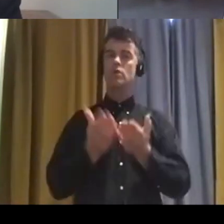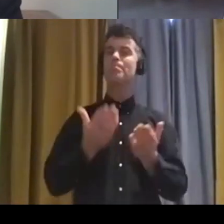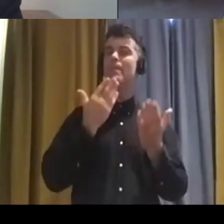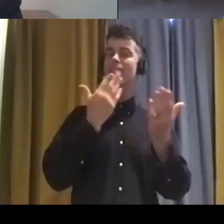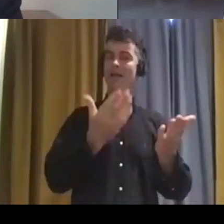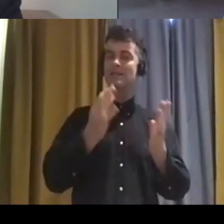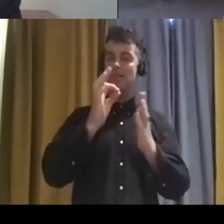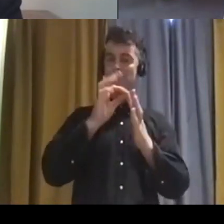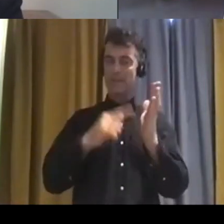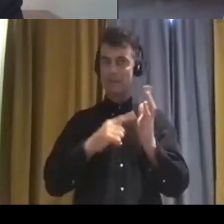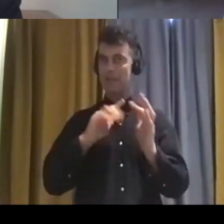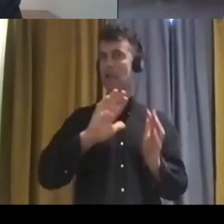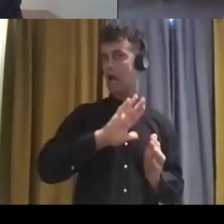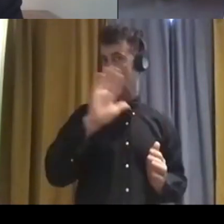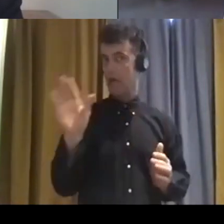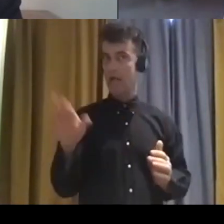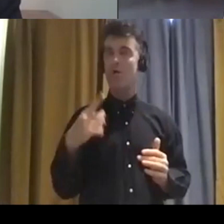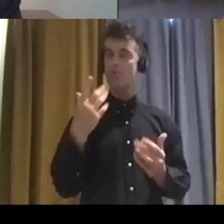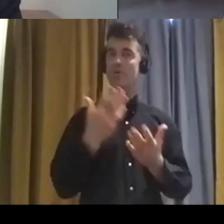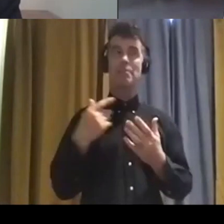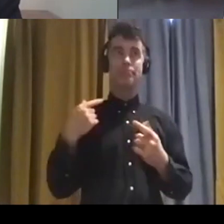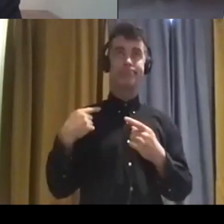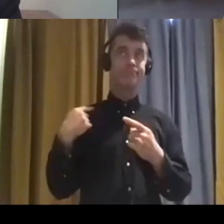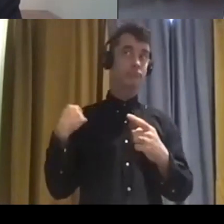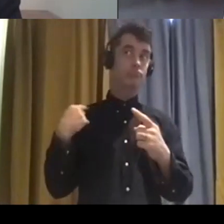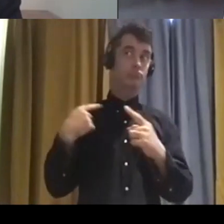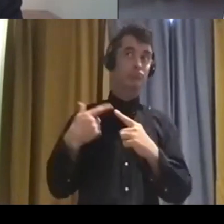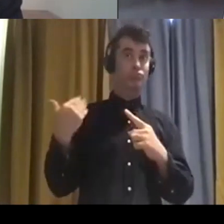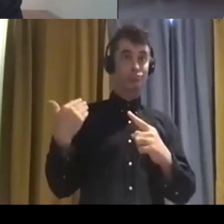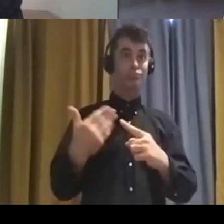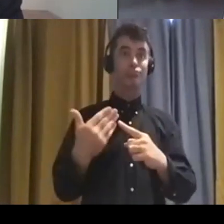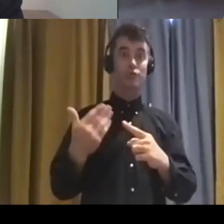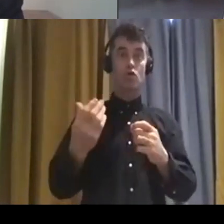been a growth in impact investment in recent times as you mentioned Pete, you know the